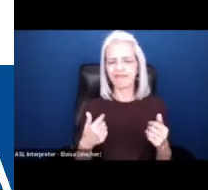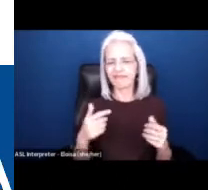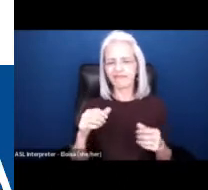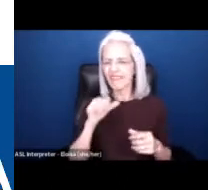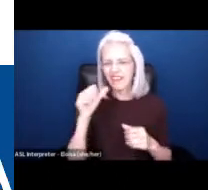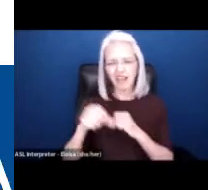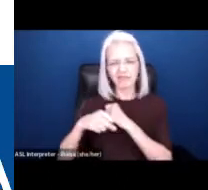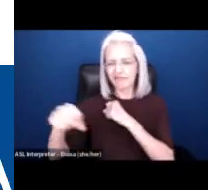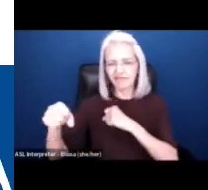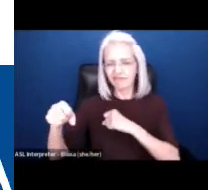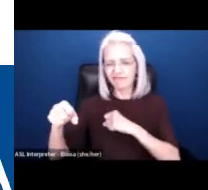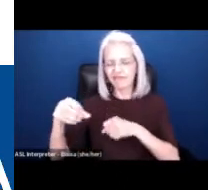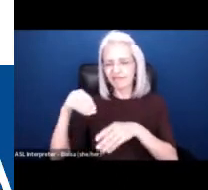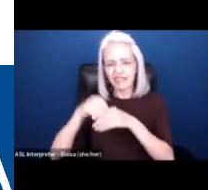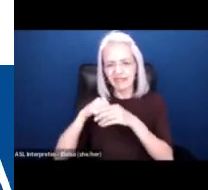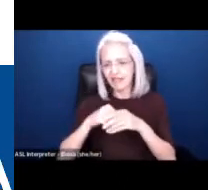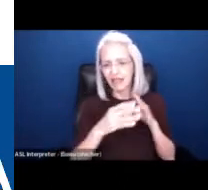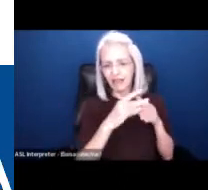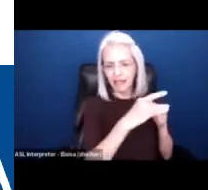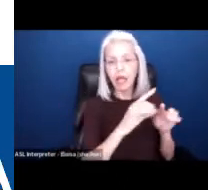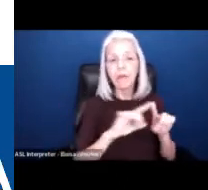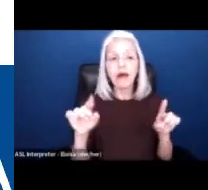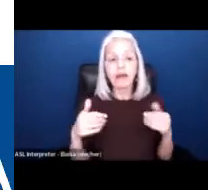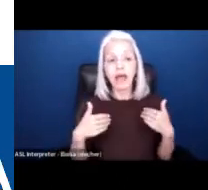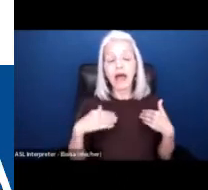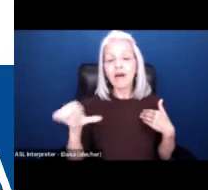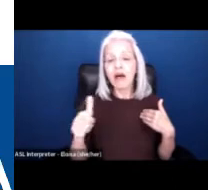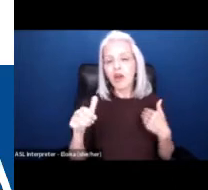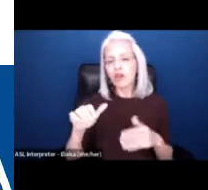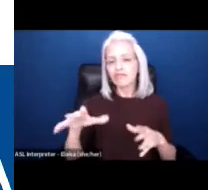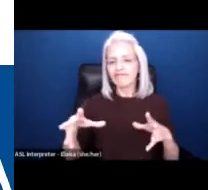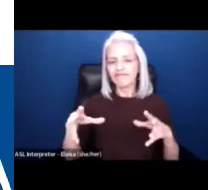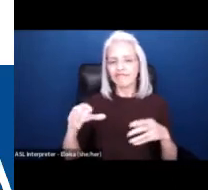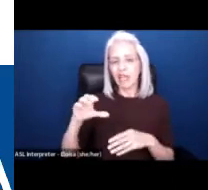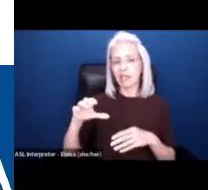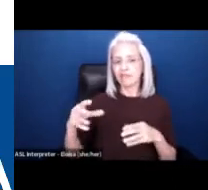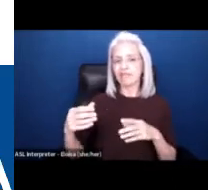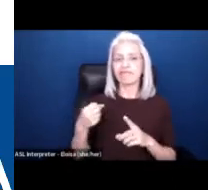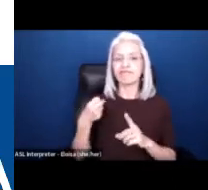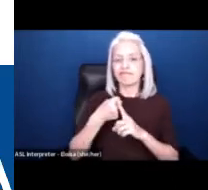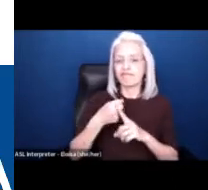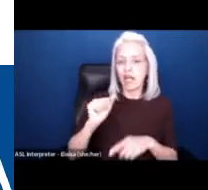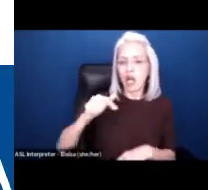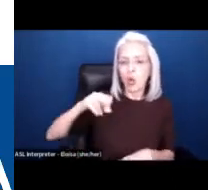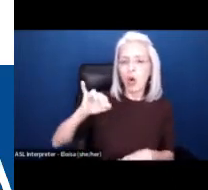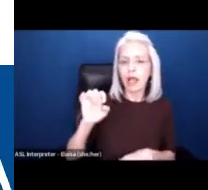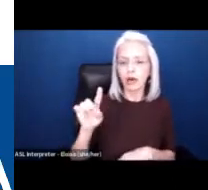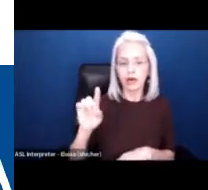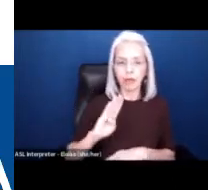guide, but that there are other acquired brain injuries. TBI is just one kind of particular interest in behavioral health